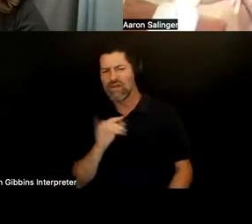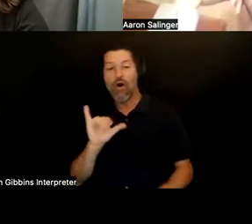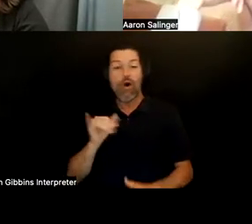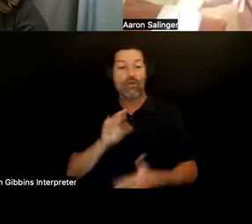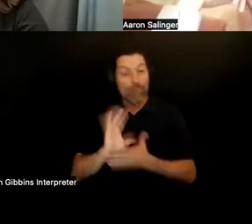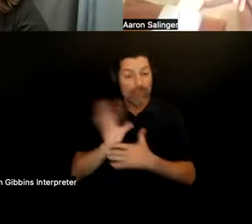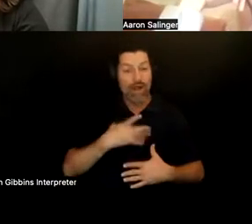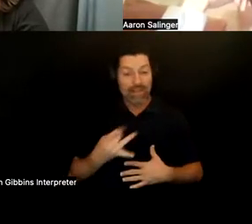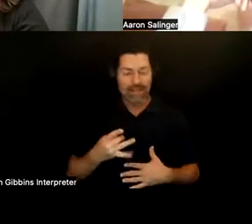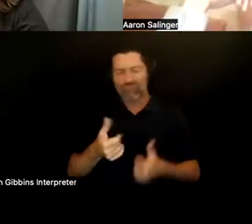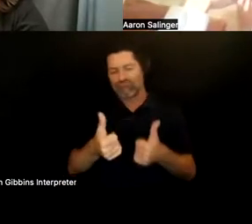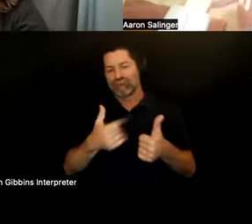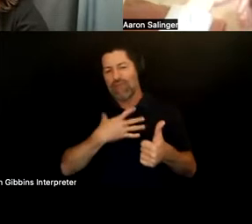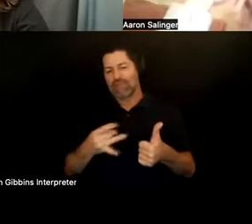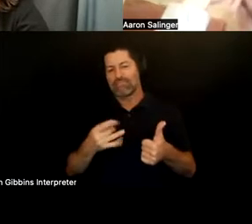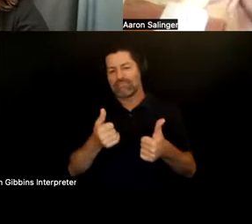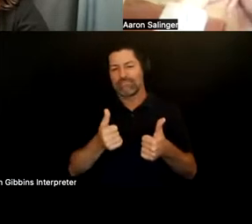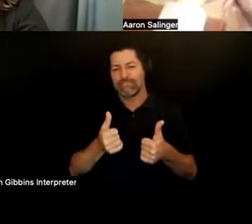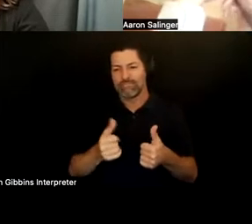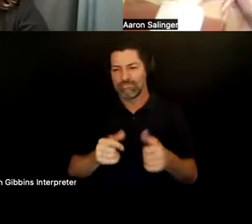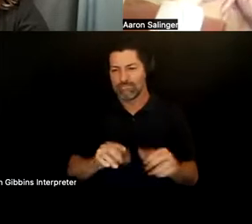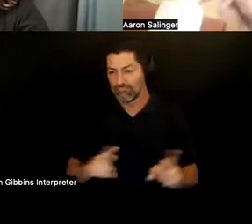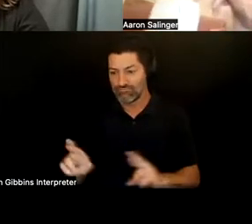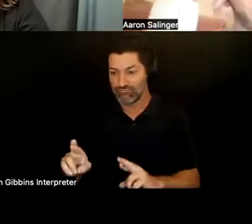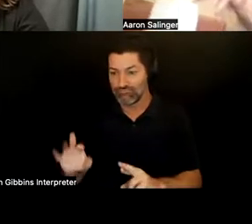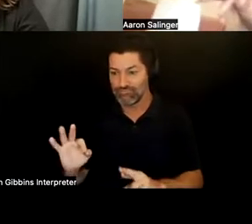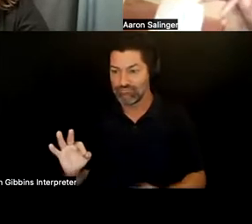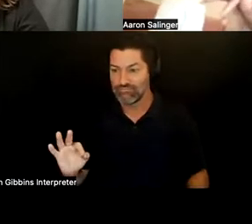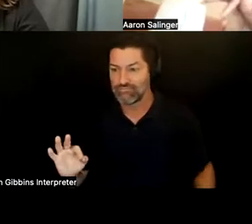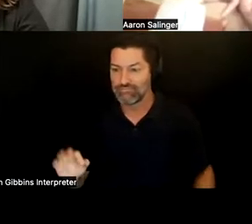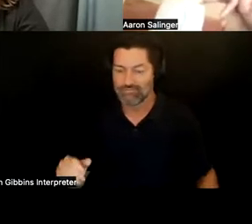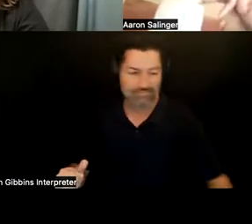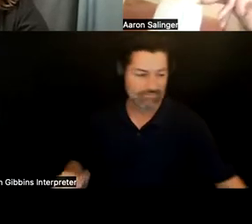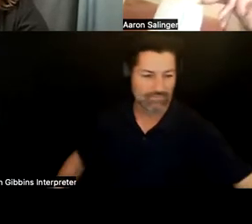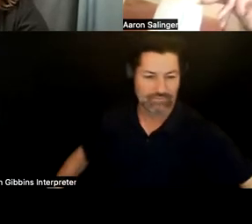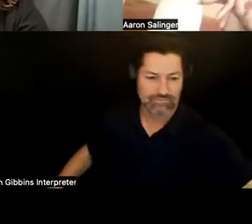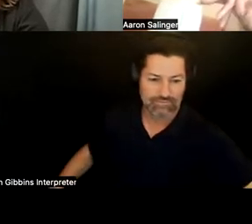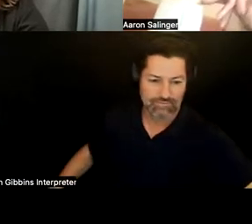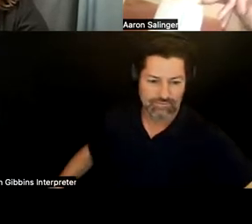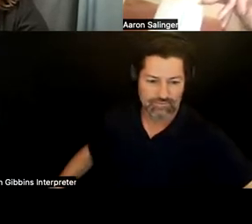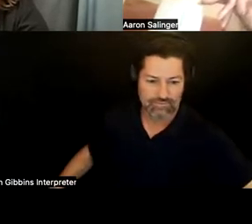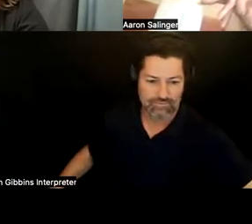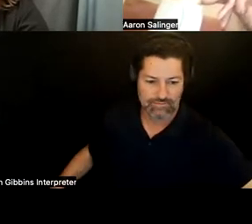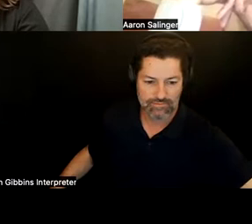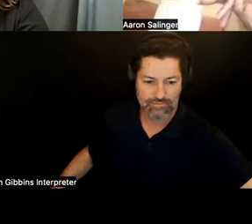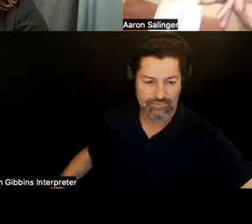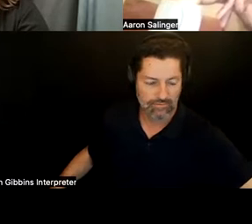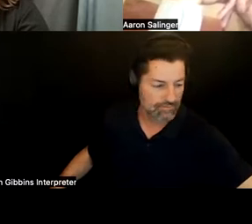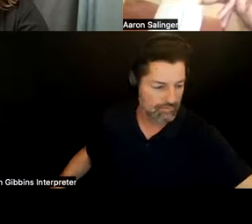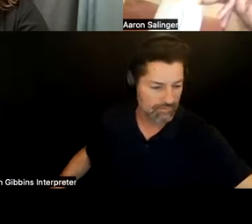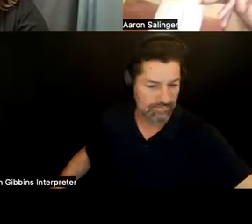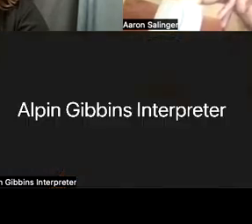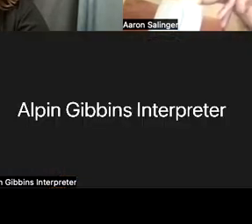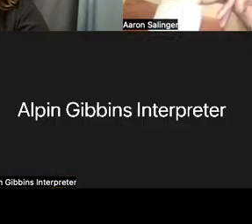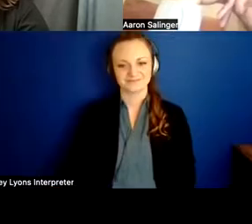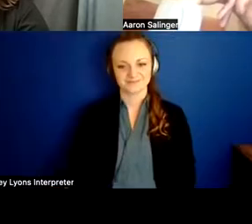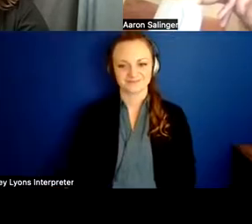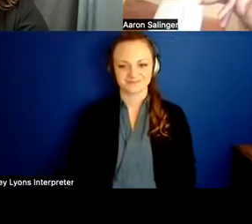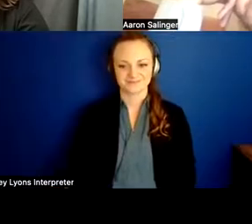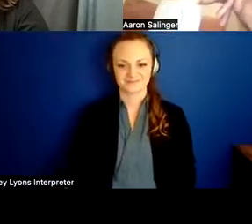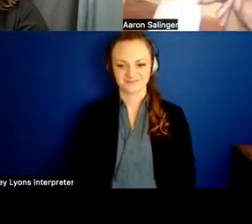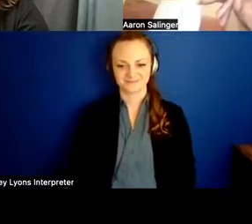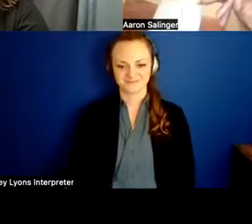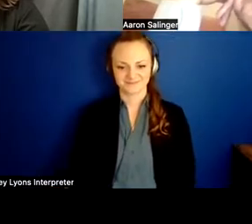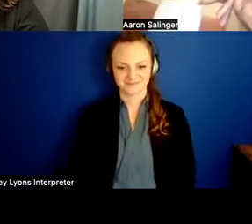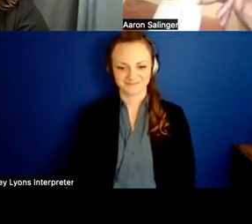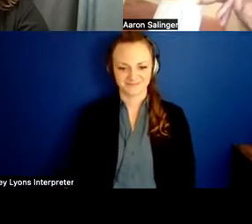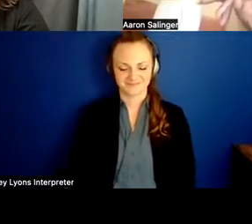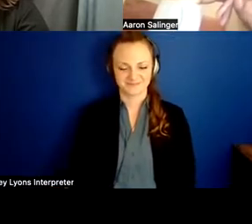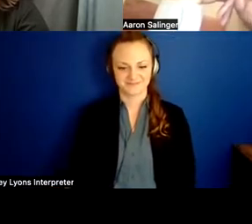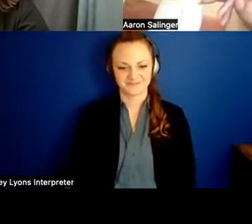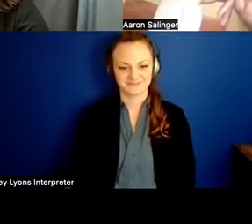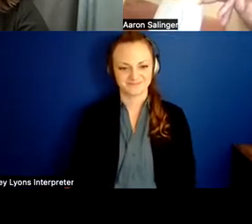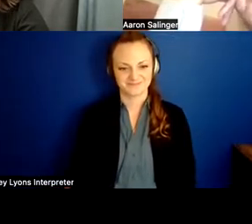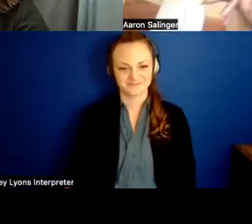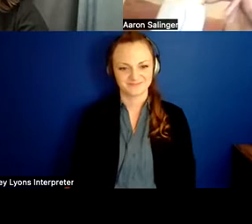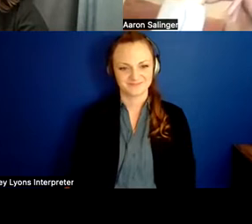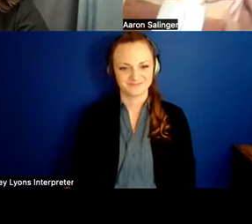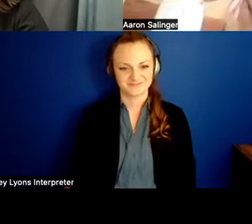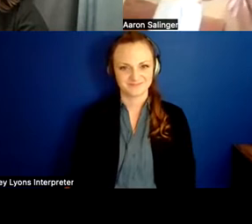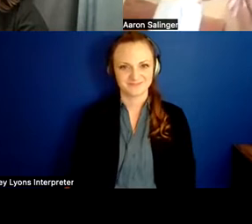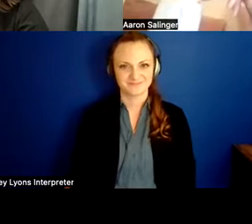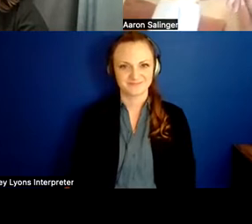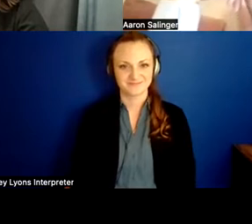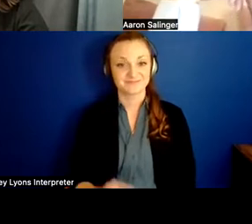19:59:50 I like them? Who else has a question? Have a question? Are we gonna have part?